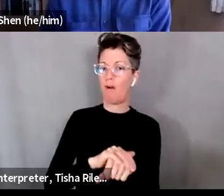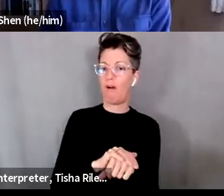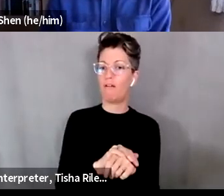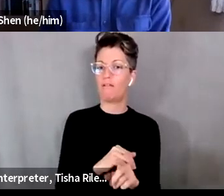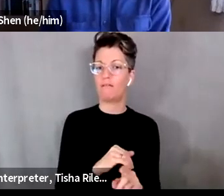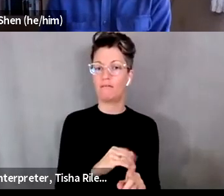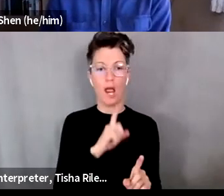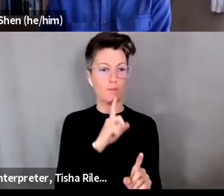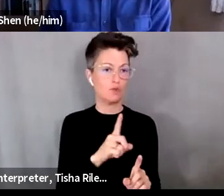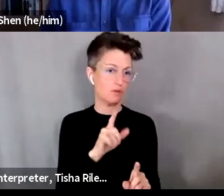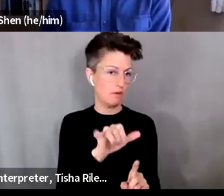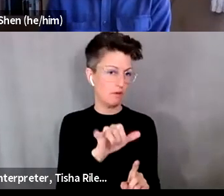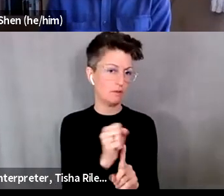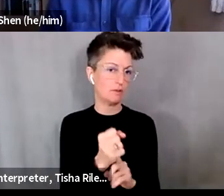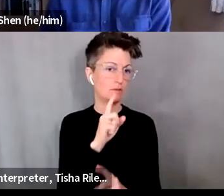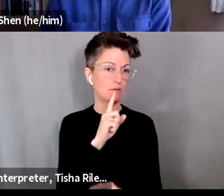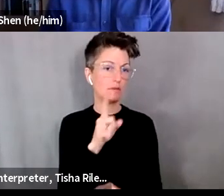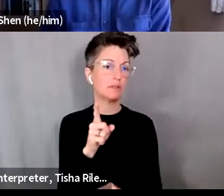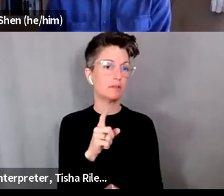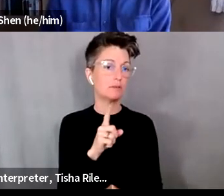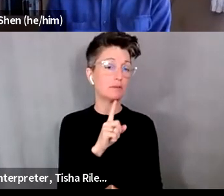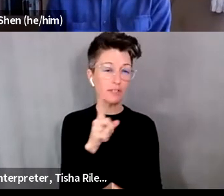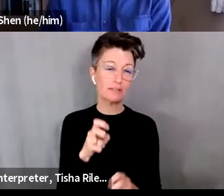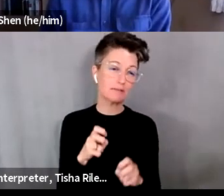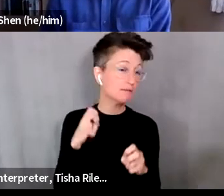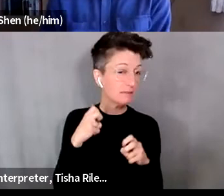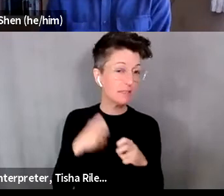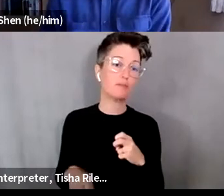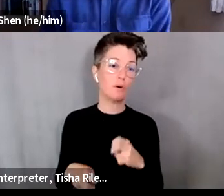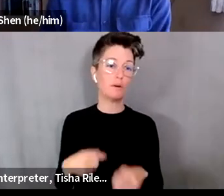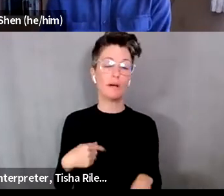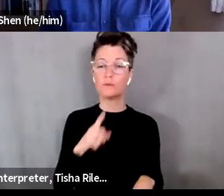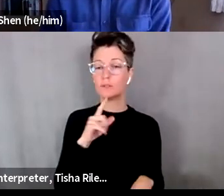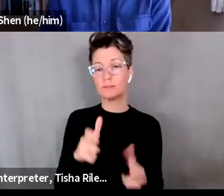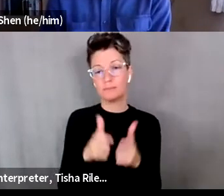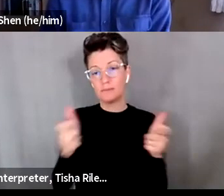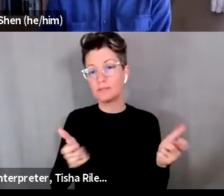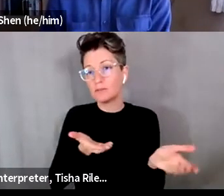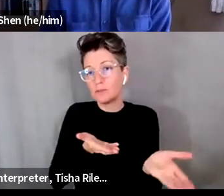just incredibly difficult, I think it is a really big service to the community at large.